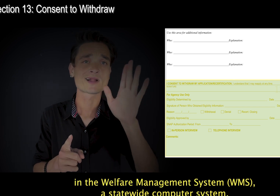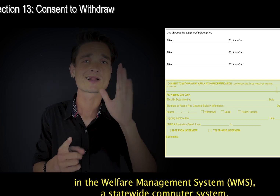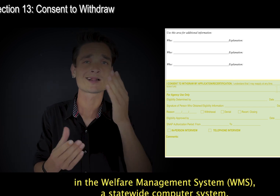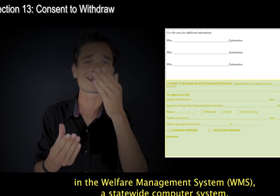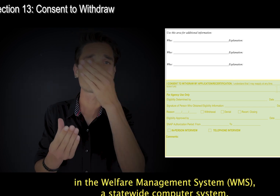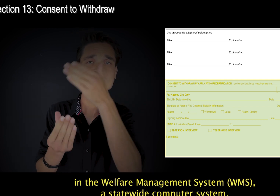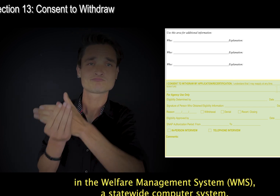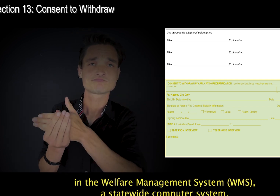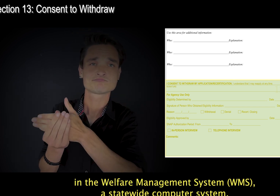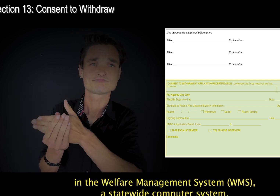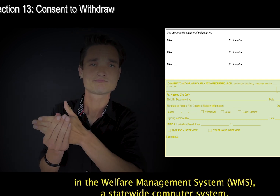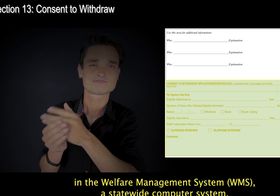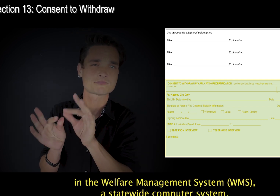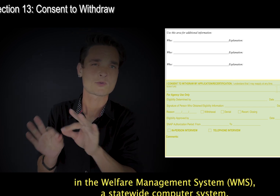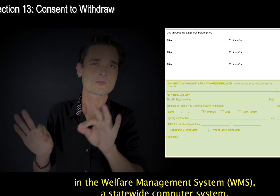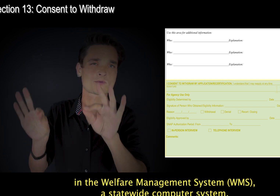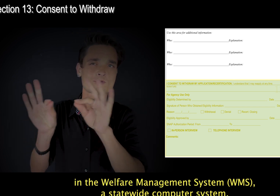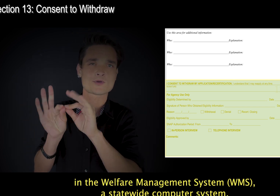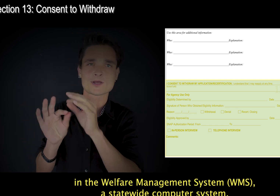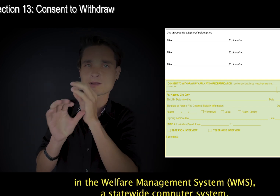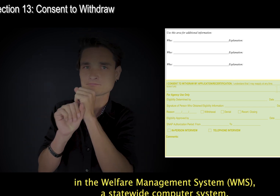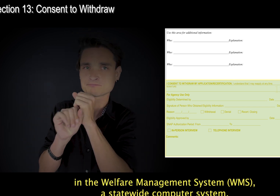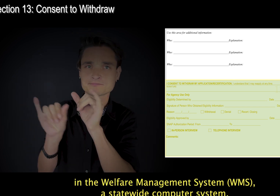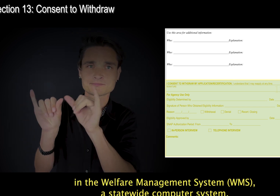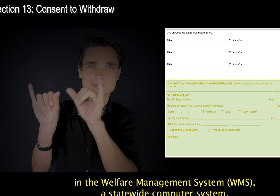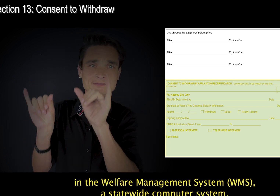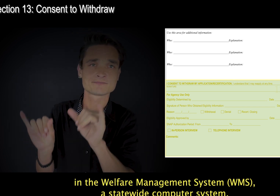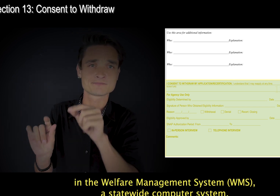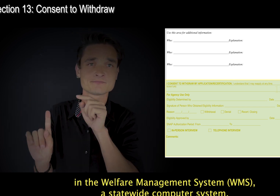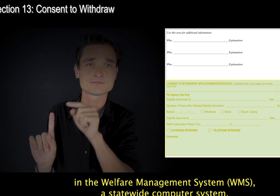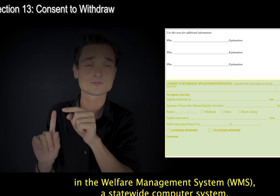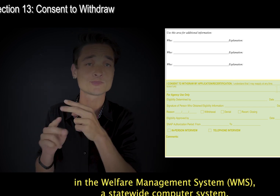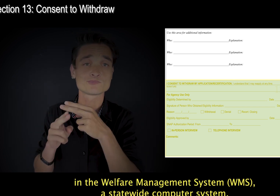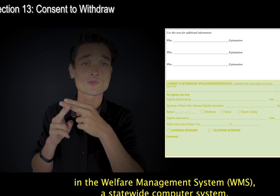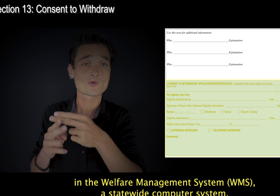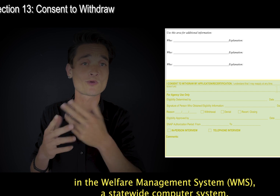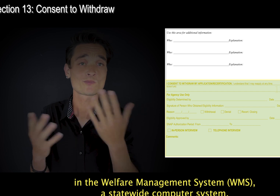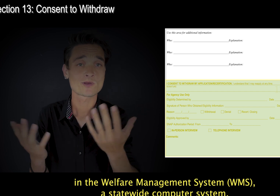in the Welfare Management System (WMS), a statewide computer system.